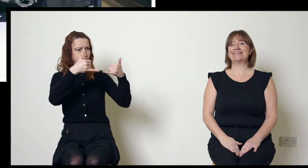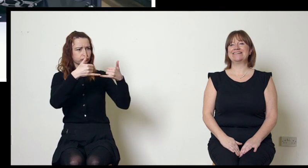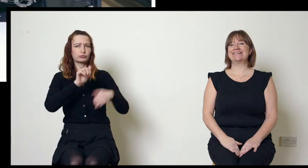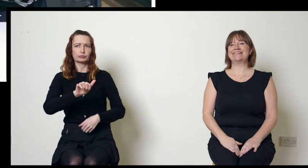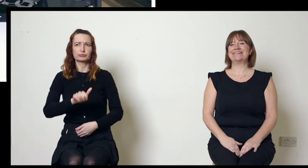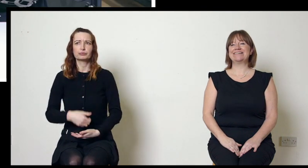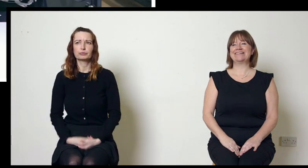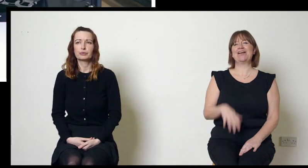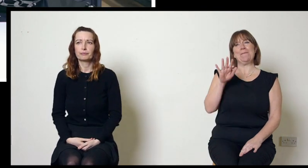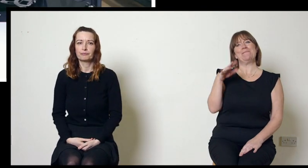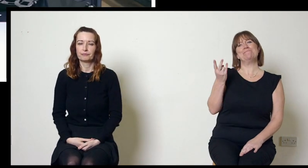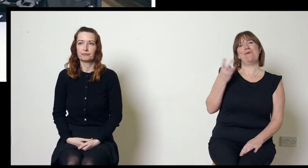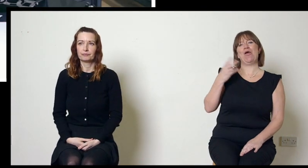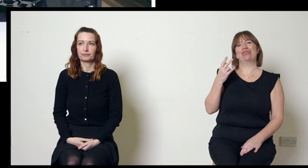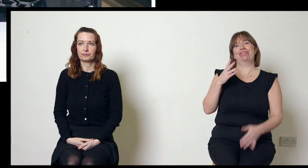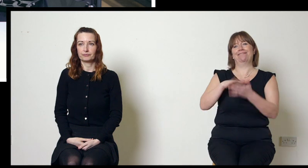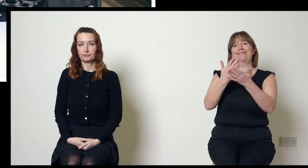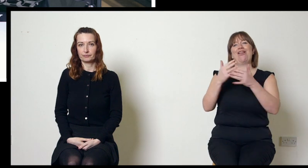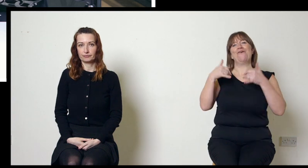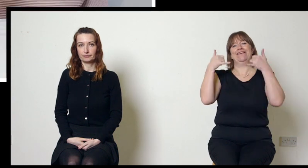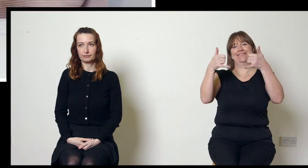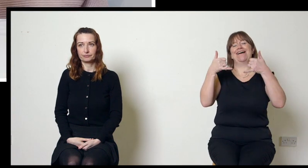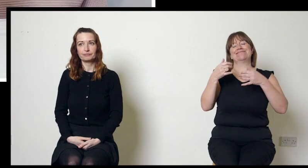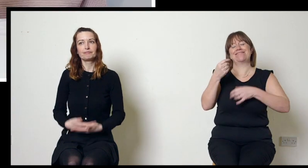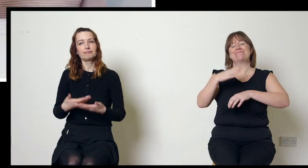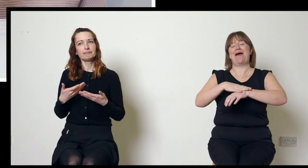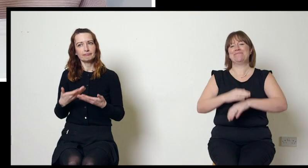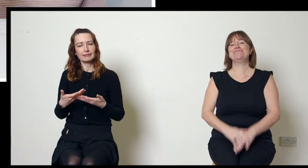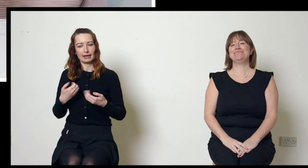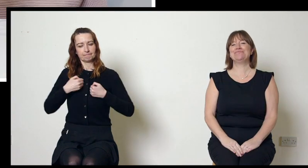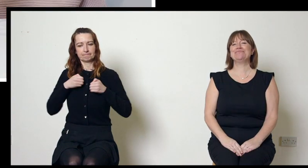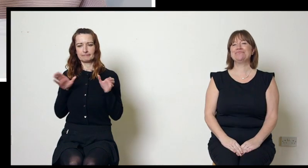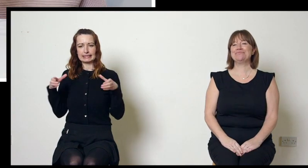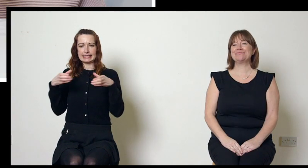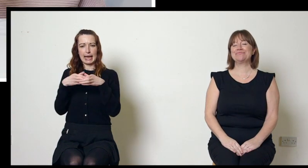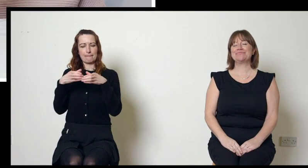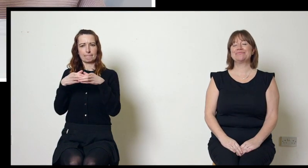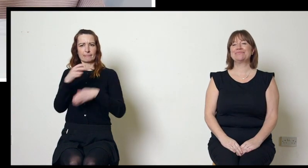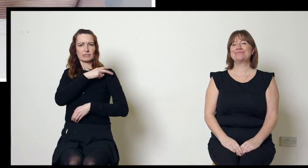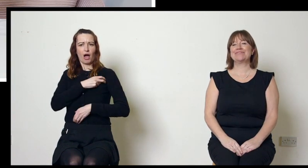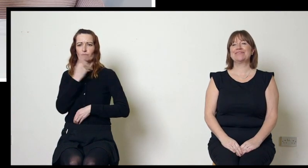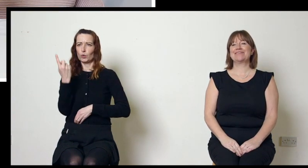Yeah we’ve both been laureates once upon a time. But, our team who isn't here today is we've got our brilliant